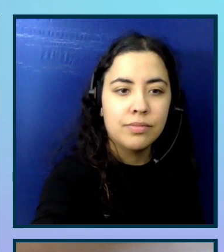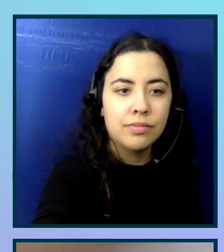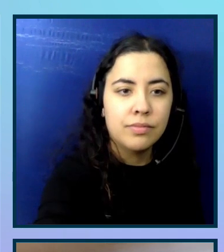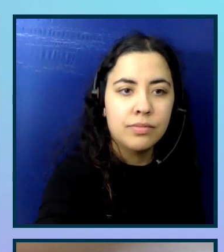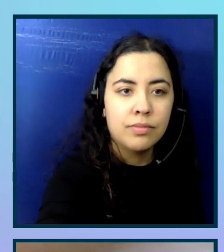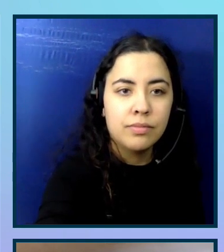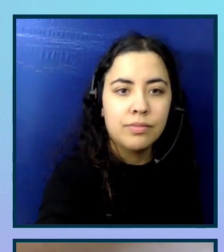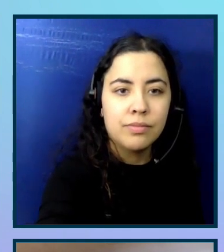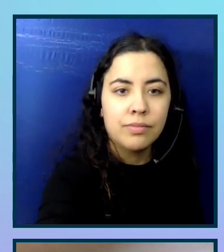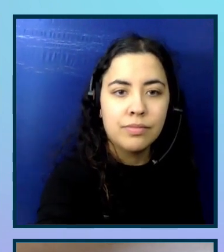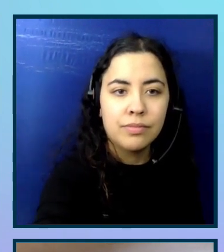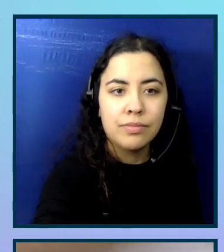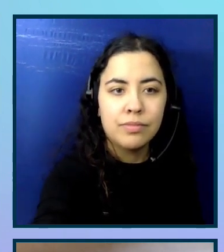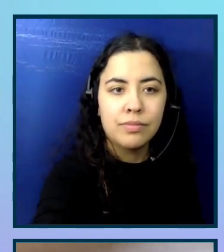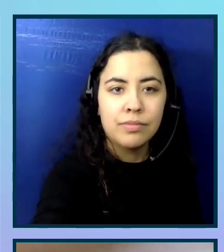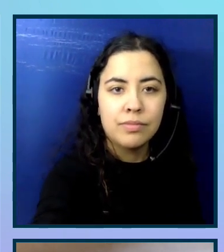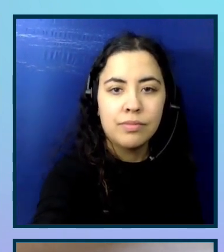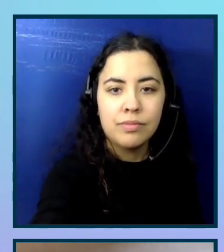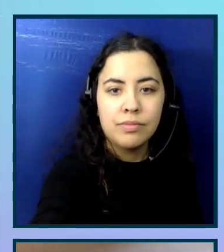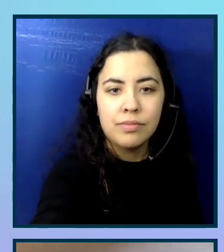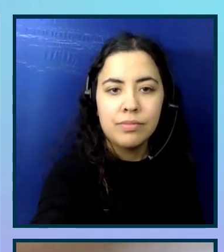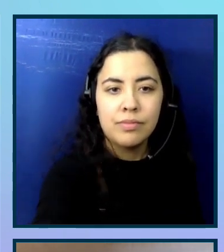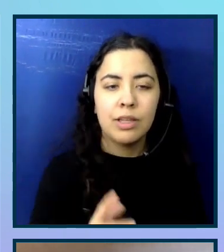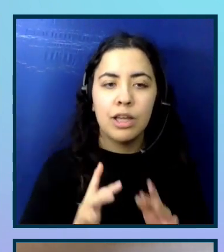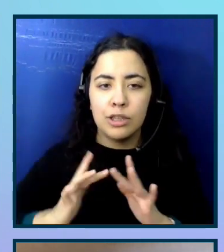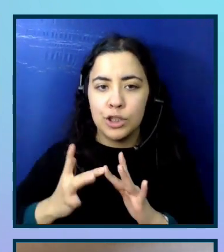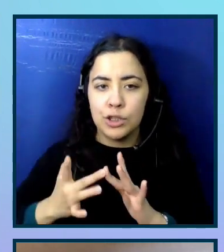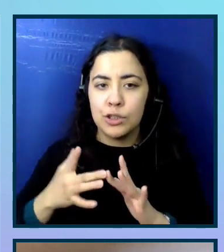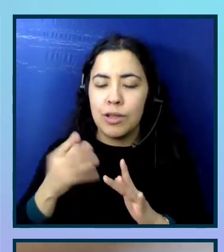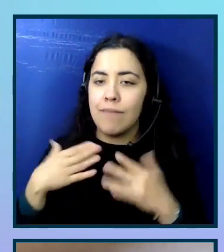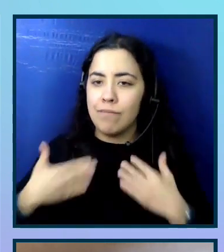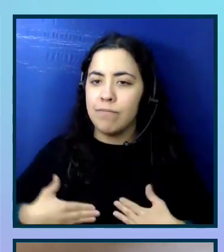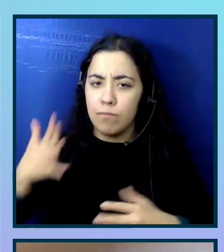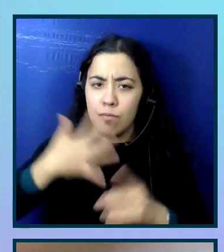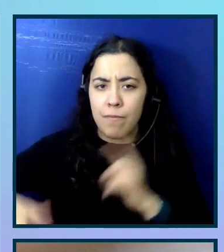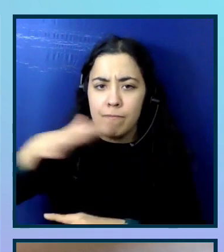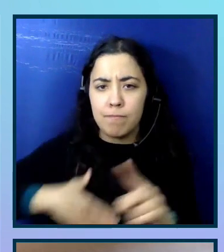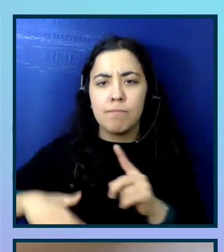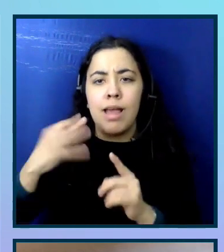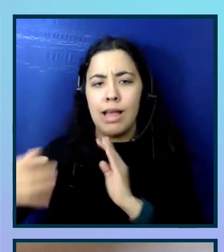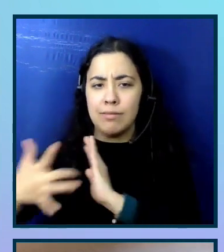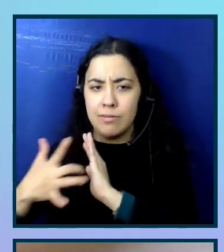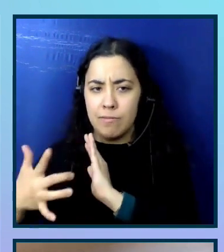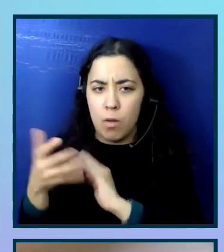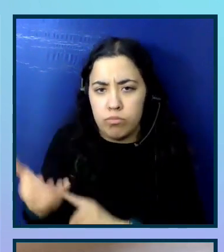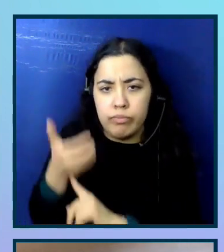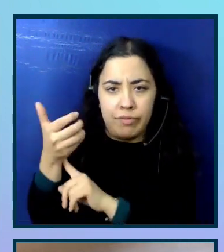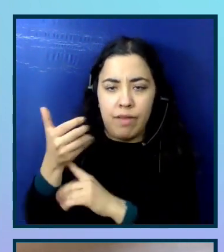Other digital and physical environments and devices go beyond the Web Content Accessibility Guidelines scope.